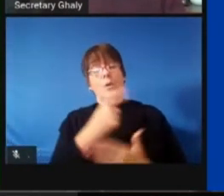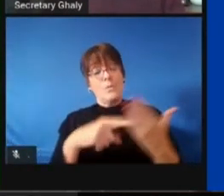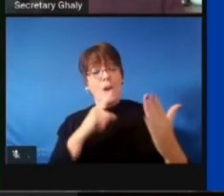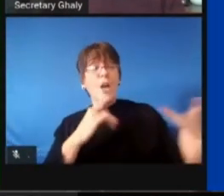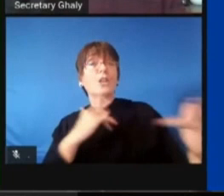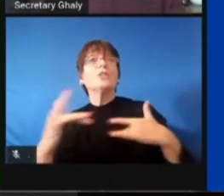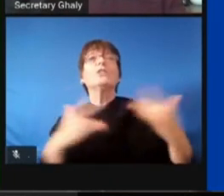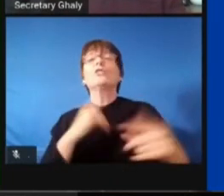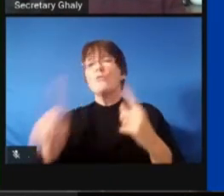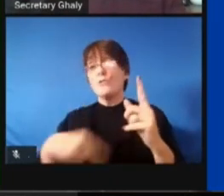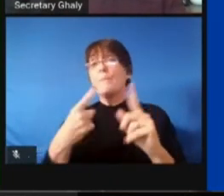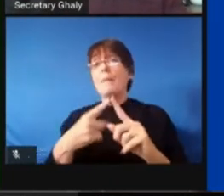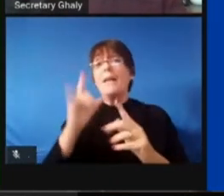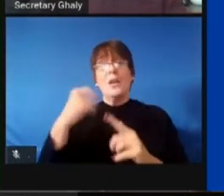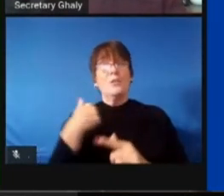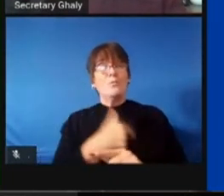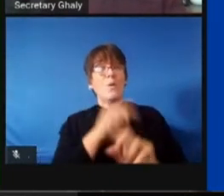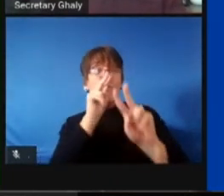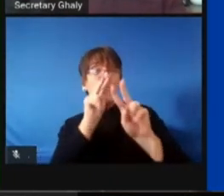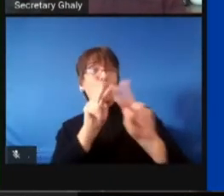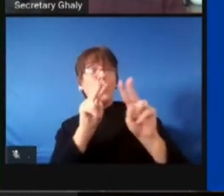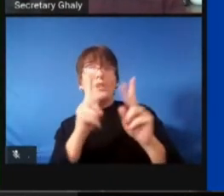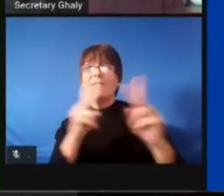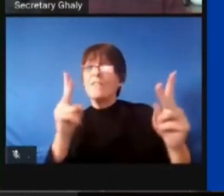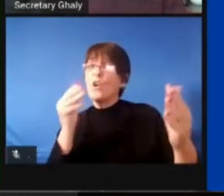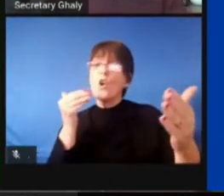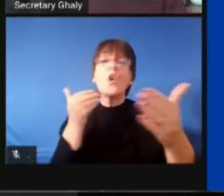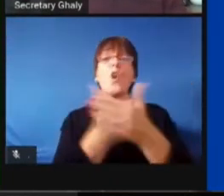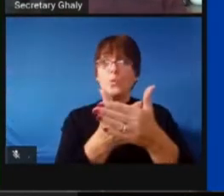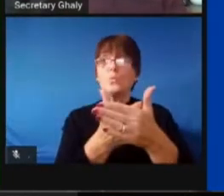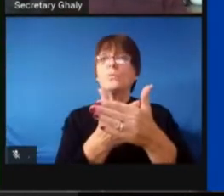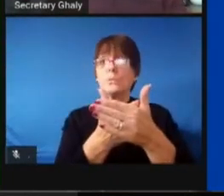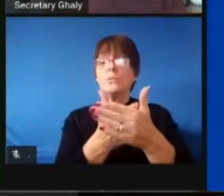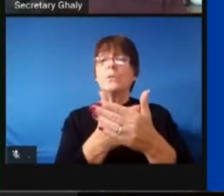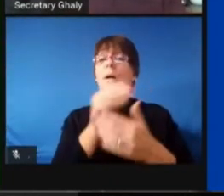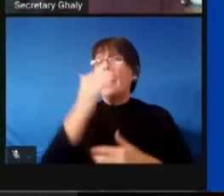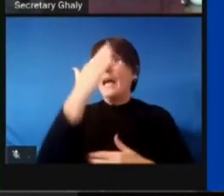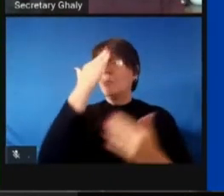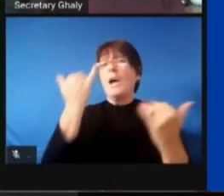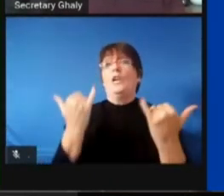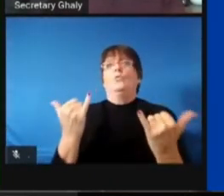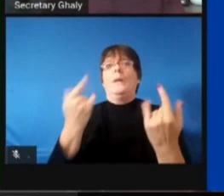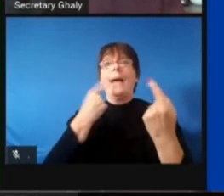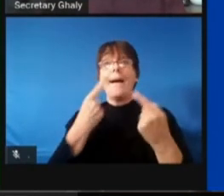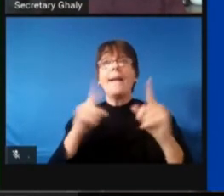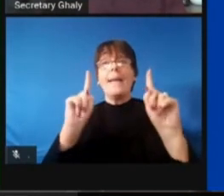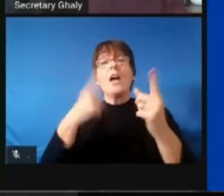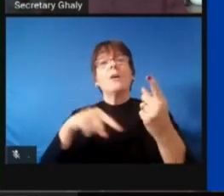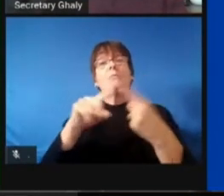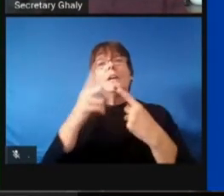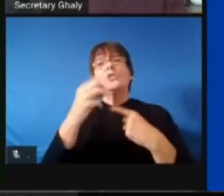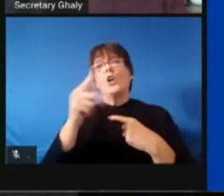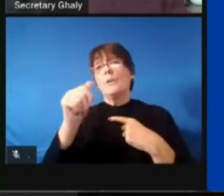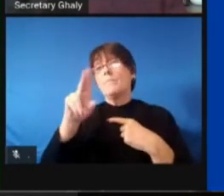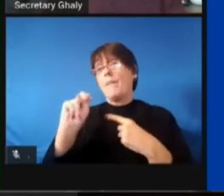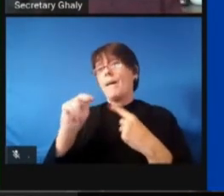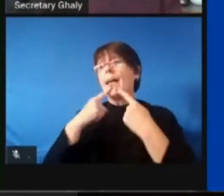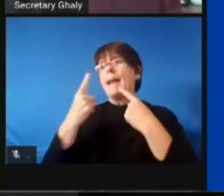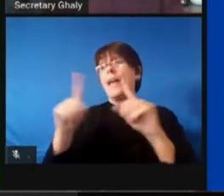COUNTIES AND STATEWIDE, AN INCREASE IN THE NUMBER OF CASES. THAT IS WHAT WE ARE CONCERNED ABOUT.